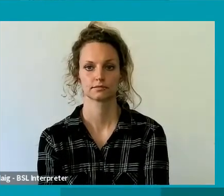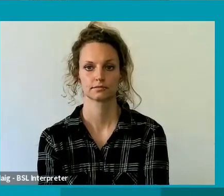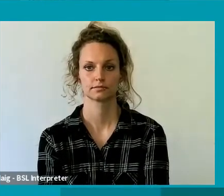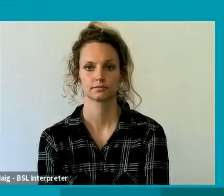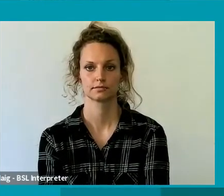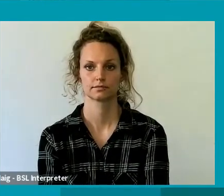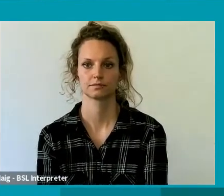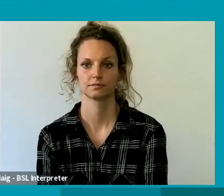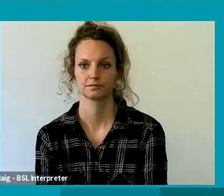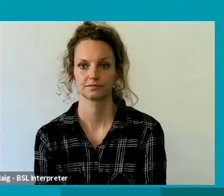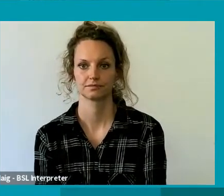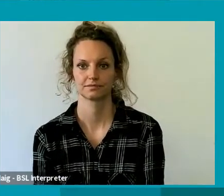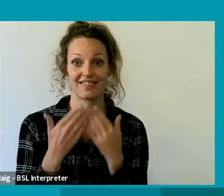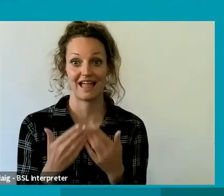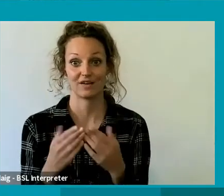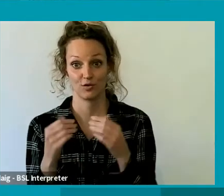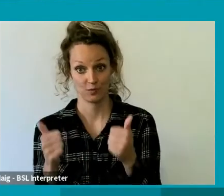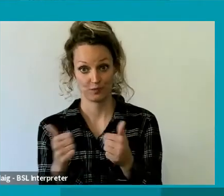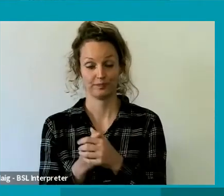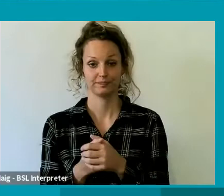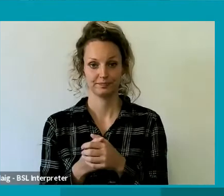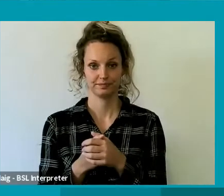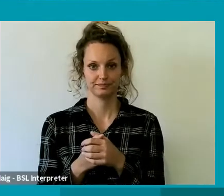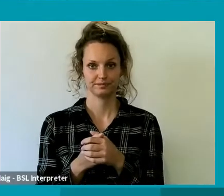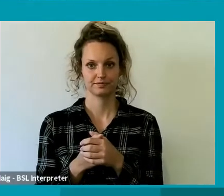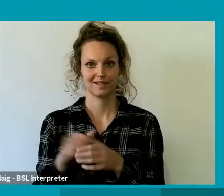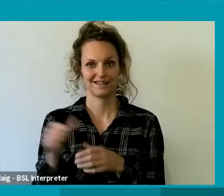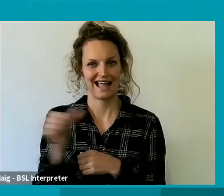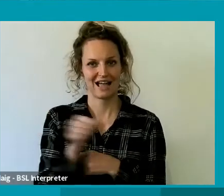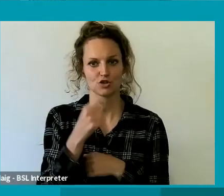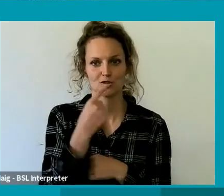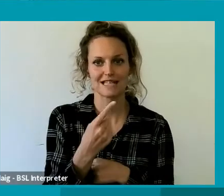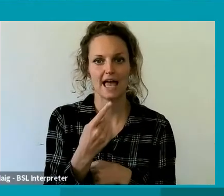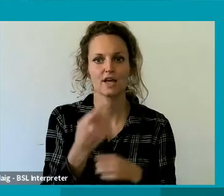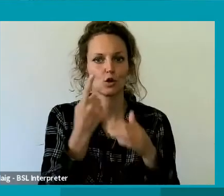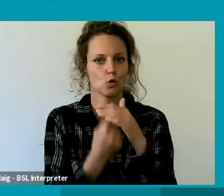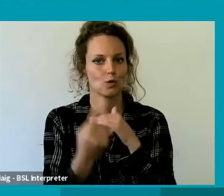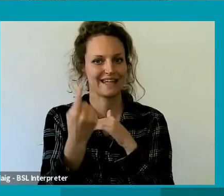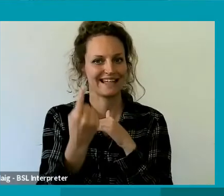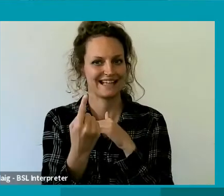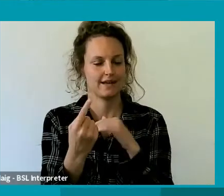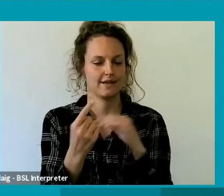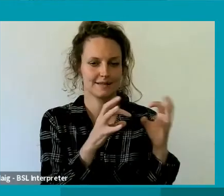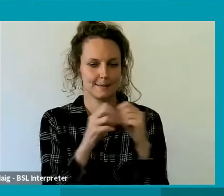Thank you and that should say uniquely, so that's a little spelling error. My apologies,